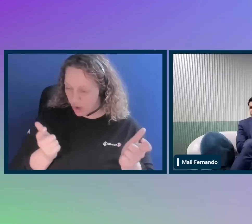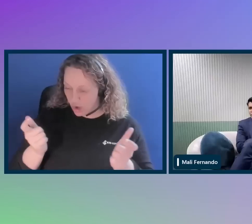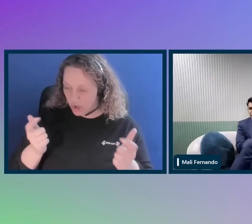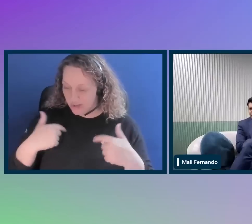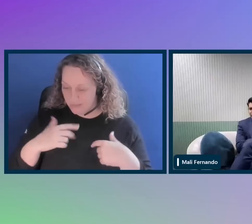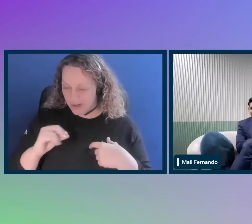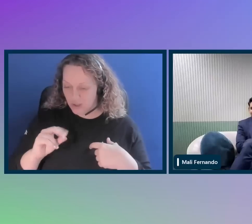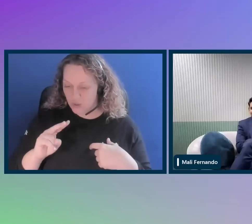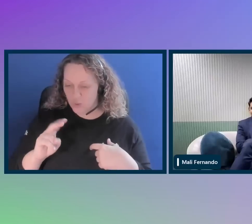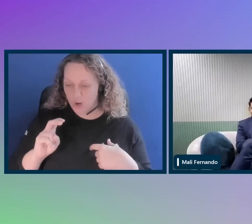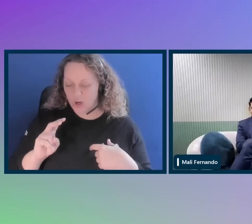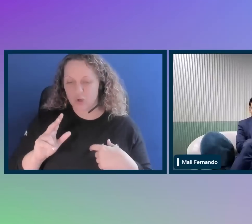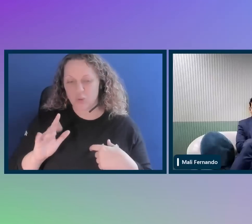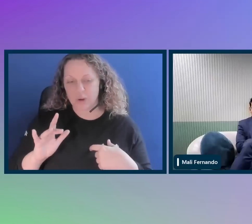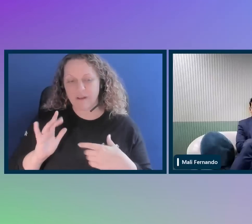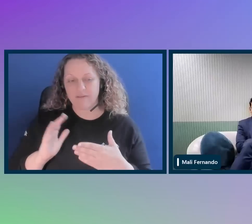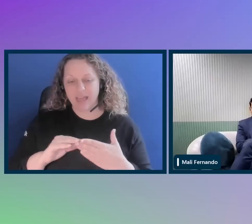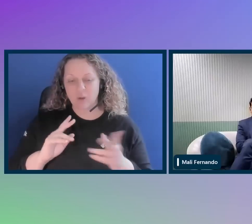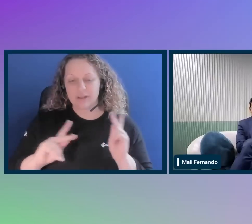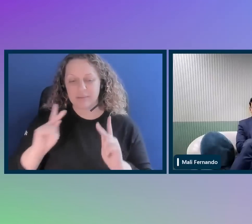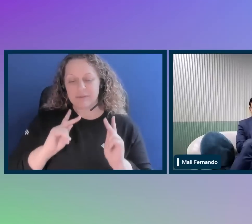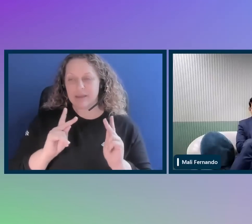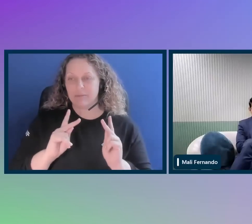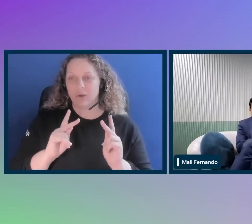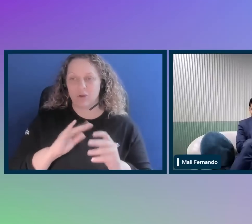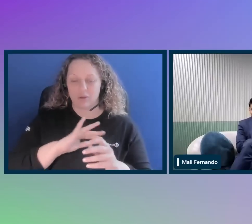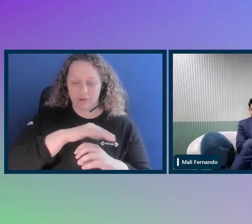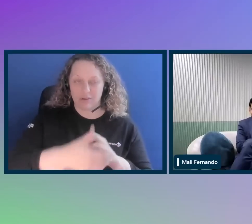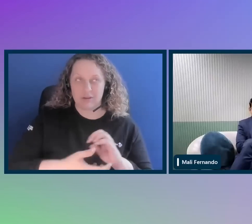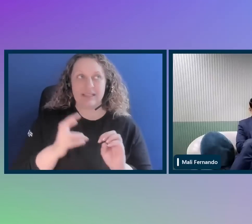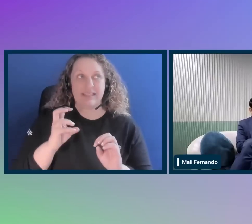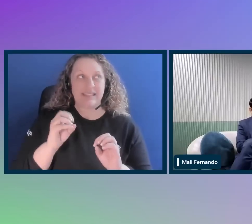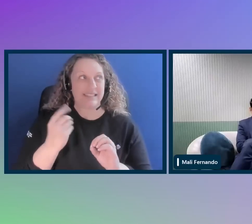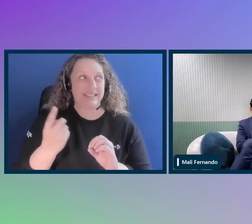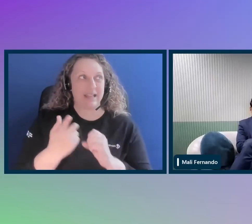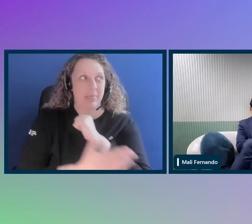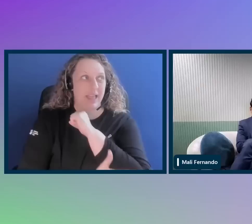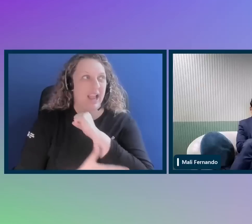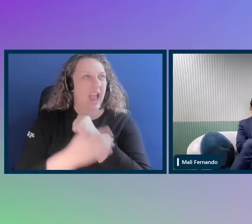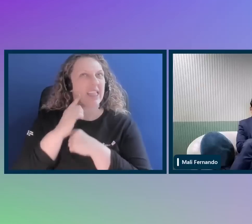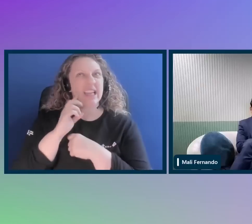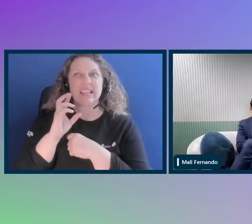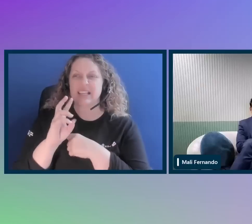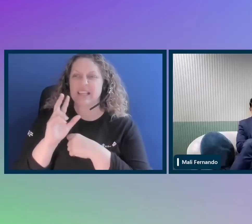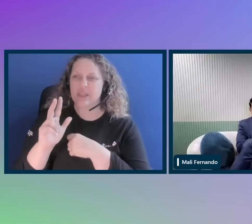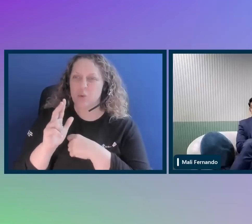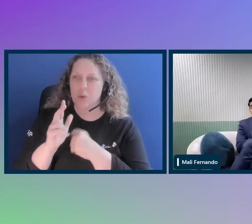Look, we're 225,000 people across 60 something countries. I think it's 63 markets, if I got that right,